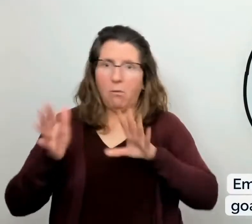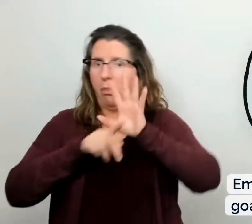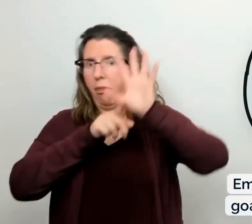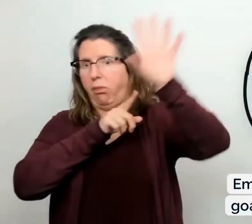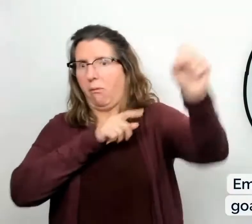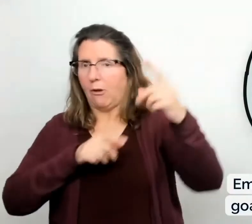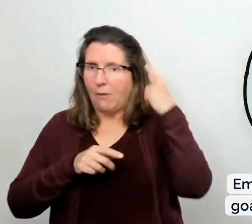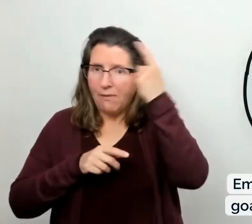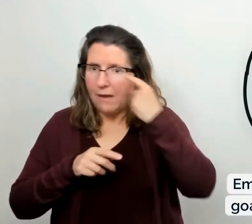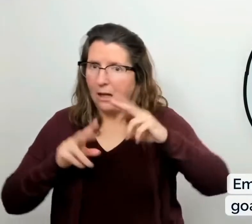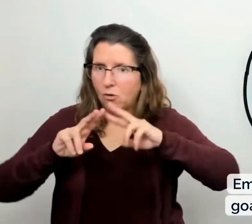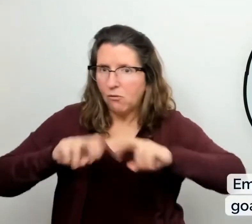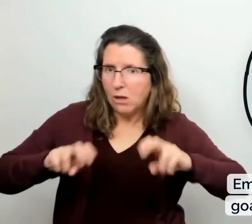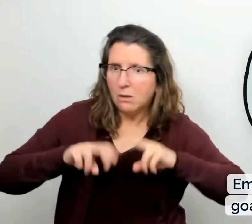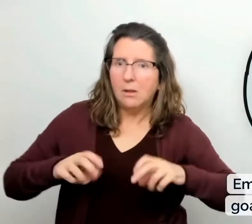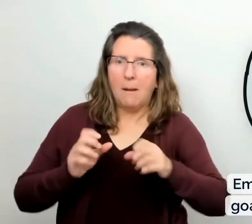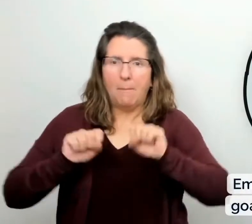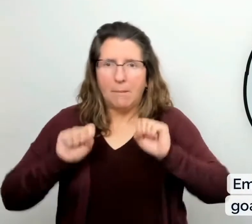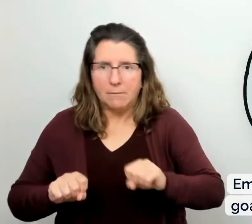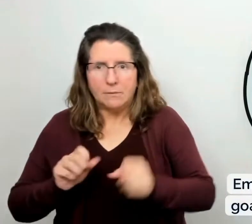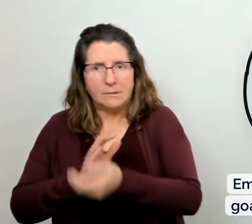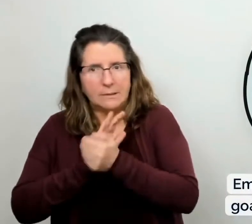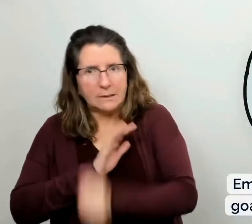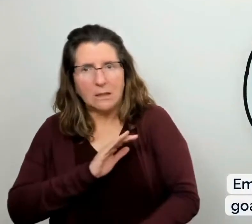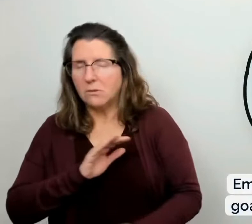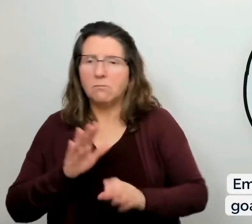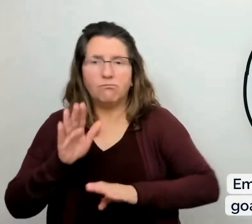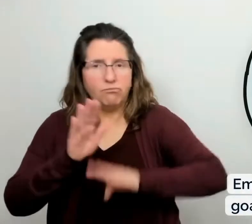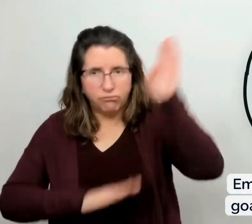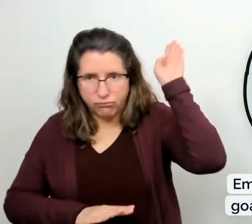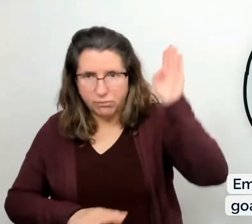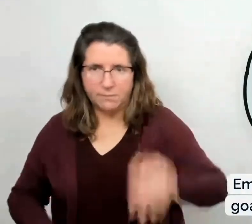This kind of stimulation improves their critical thinking skills and learning.